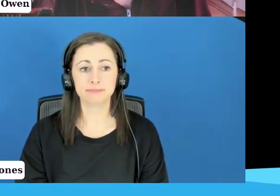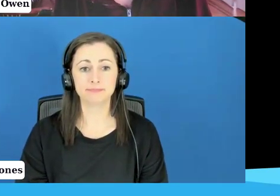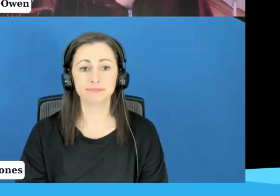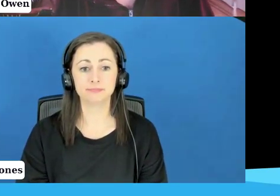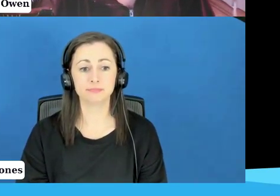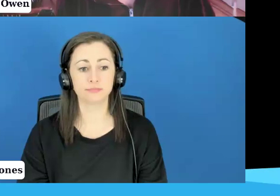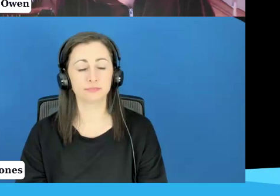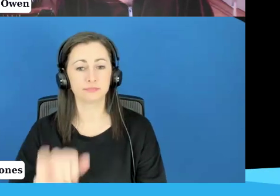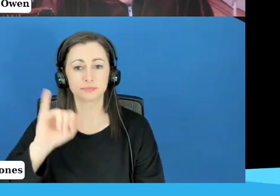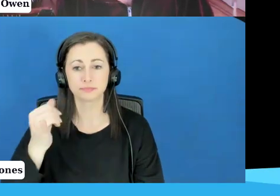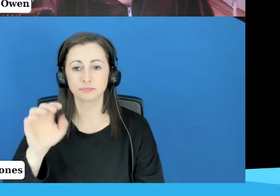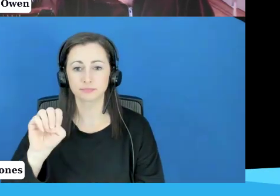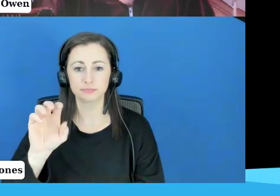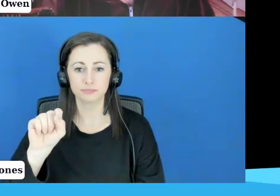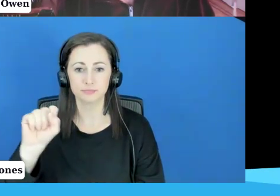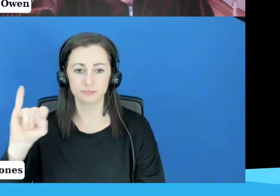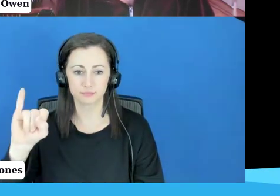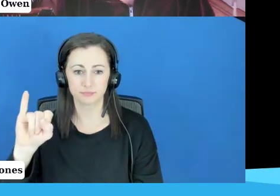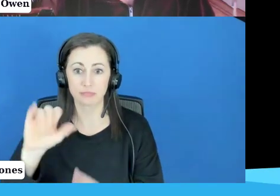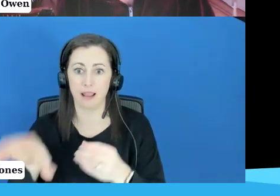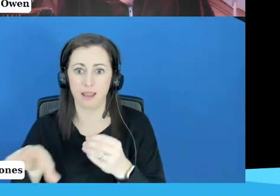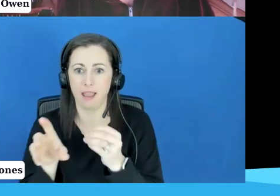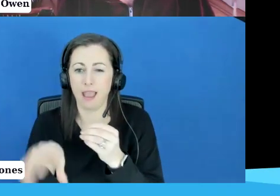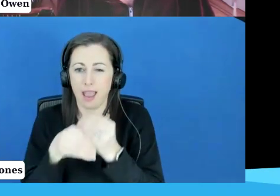I’m going to chime in one more part on an obstacle that is…